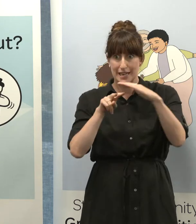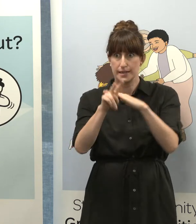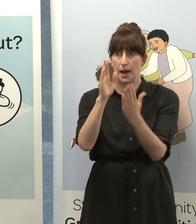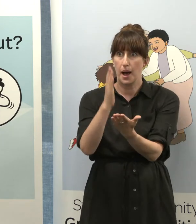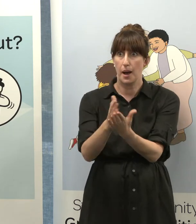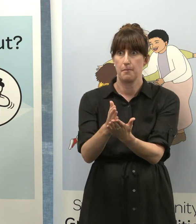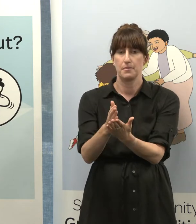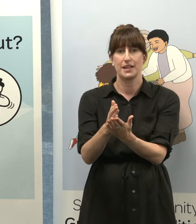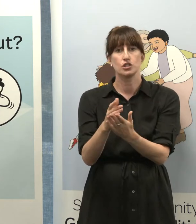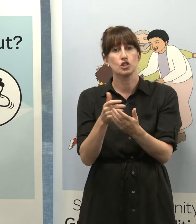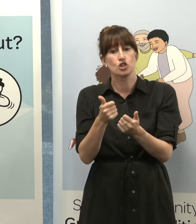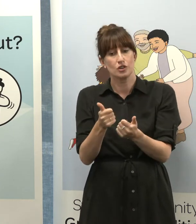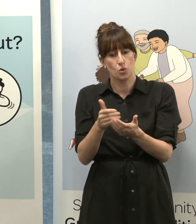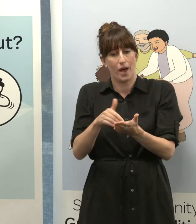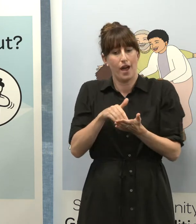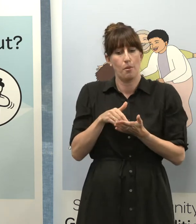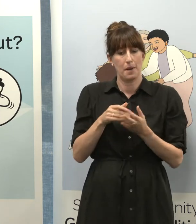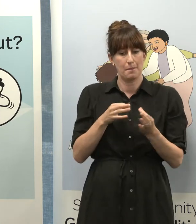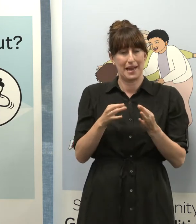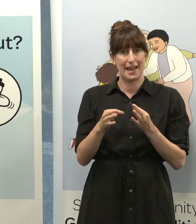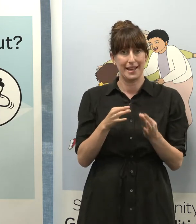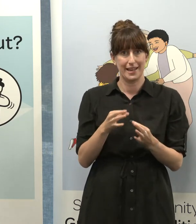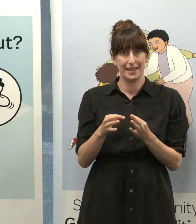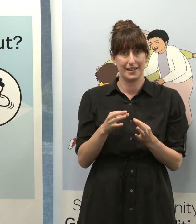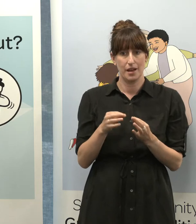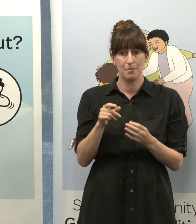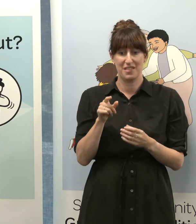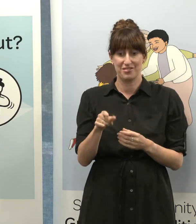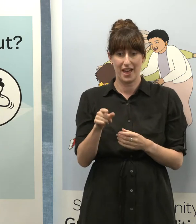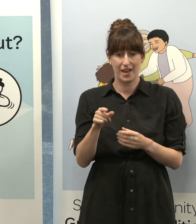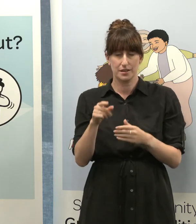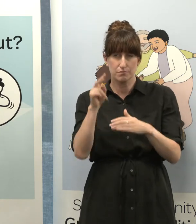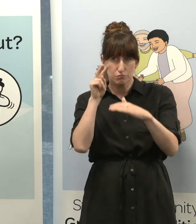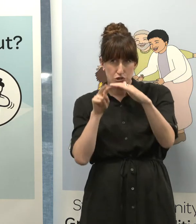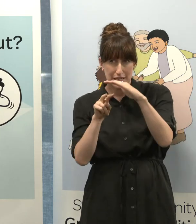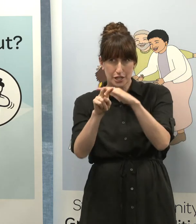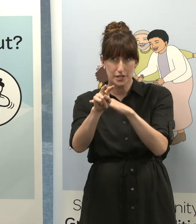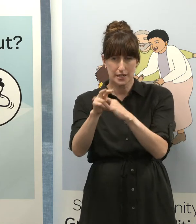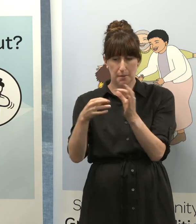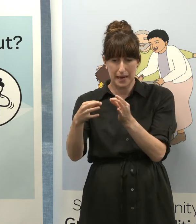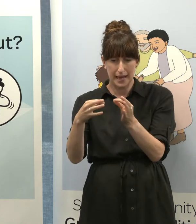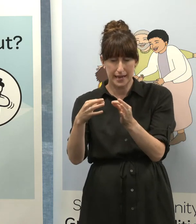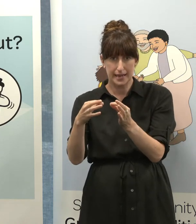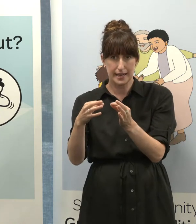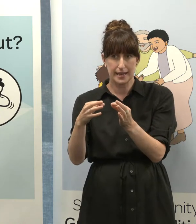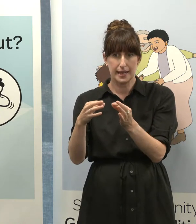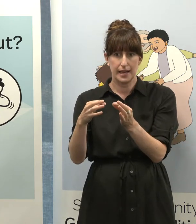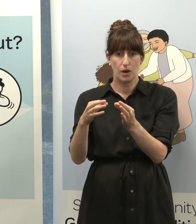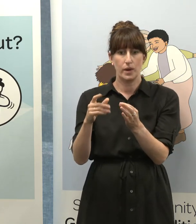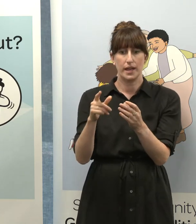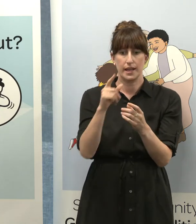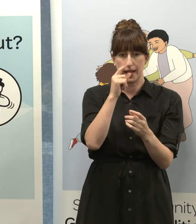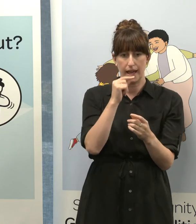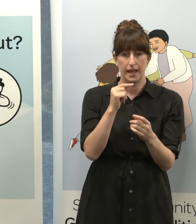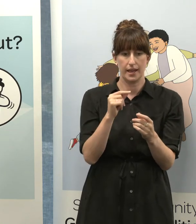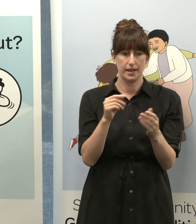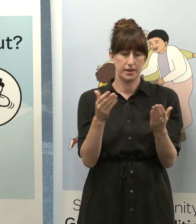modelling is was a good way to inform planning, is not a prediction of the future in one of the good things about Doctor